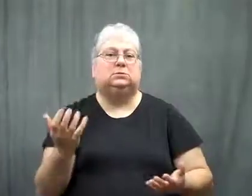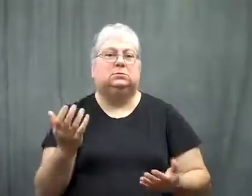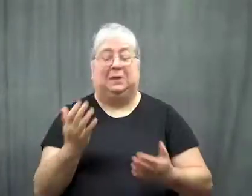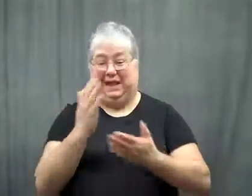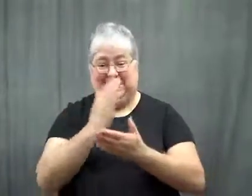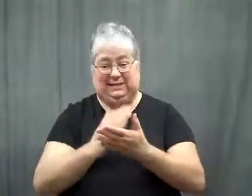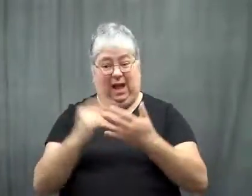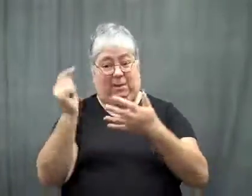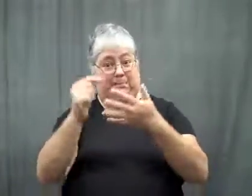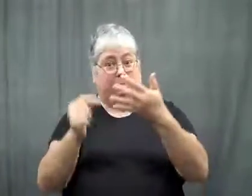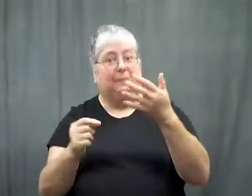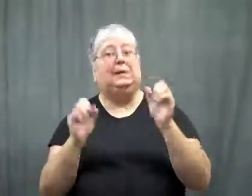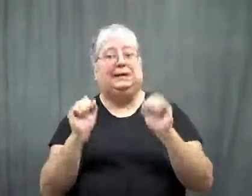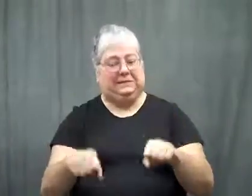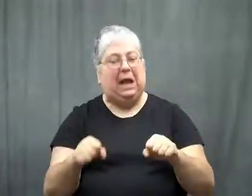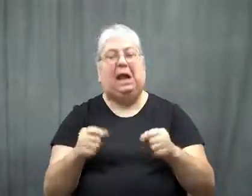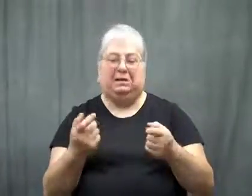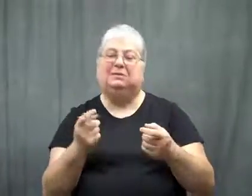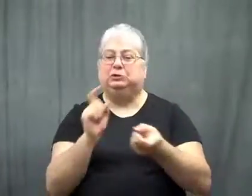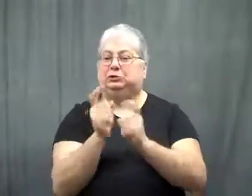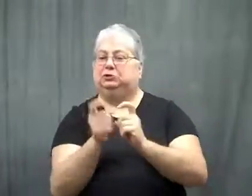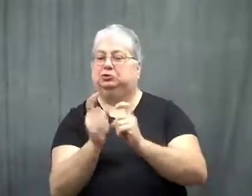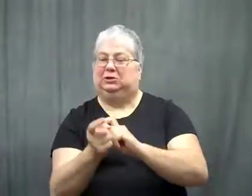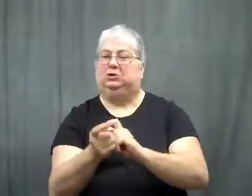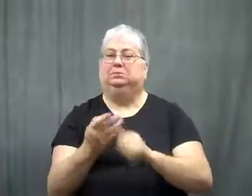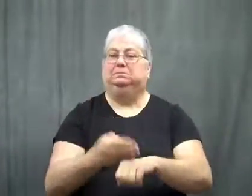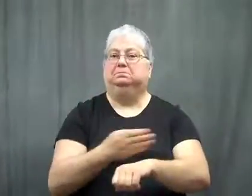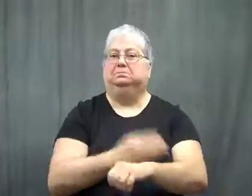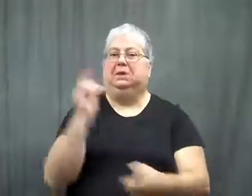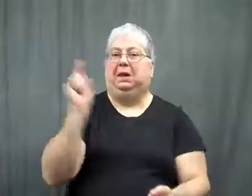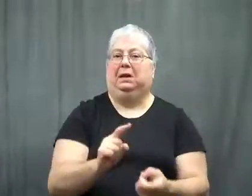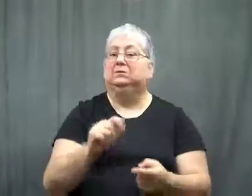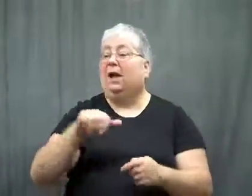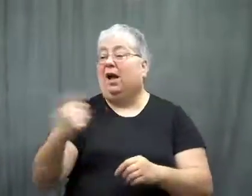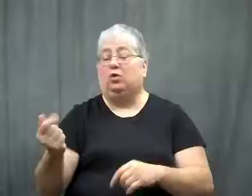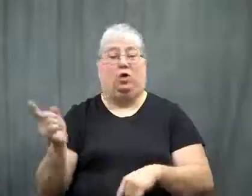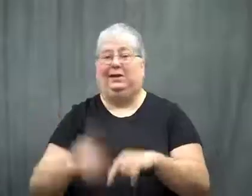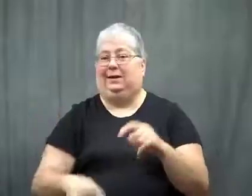Some factors can be changed for the better, others are beyond your control.